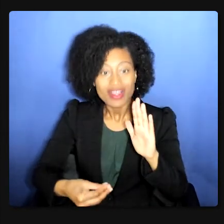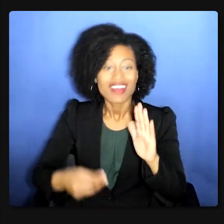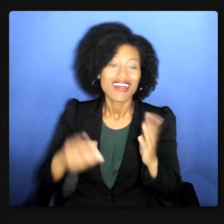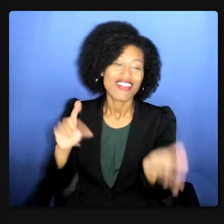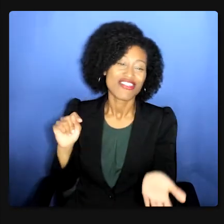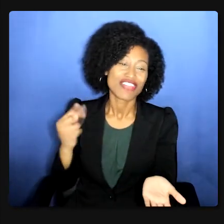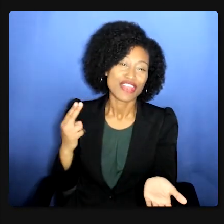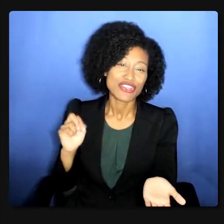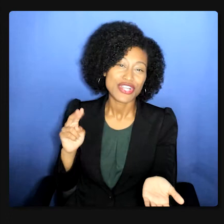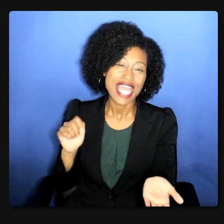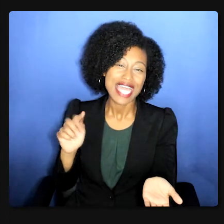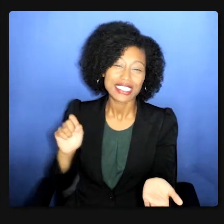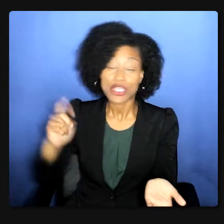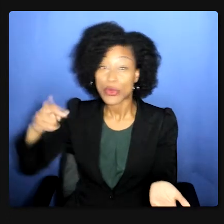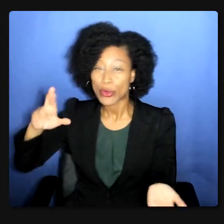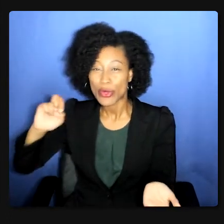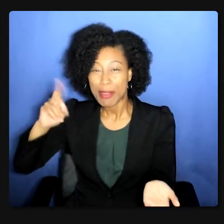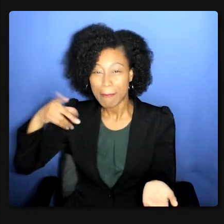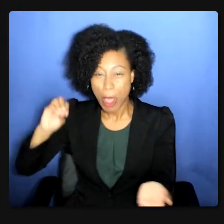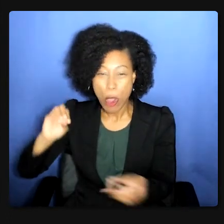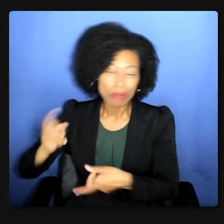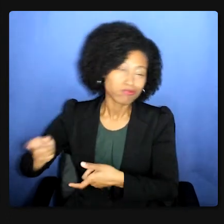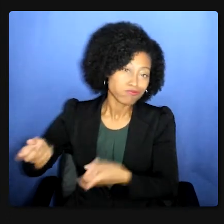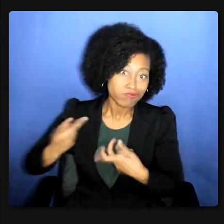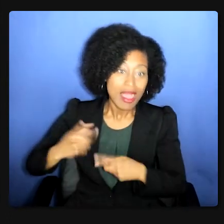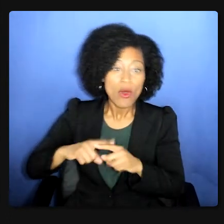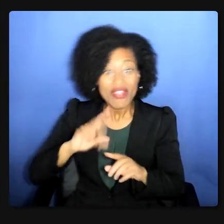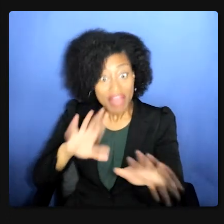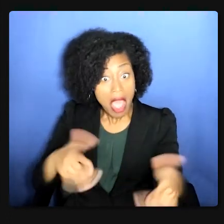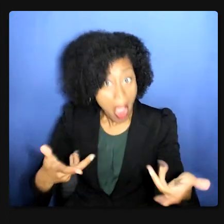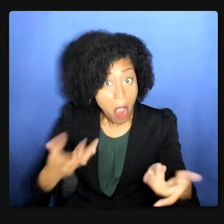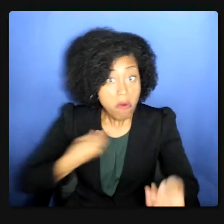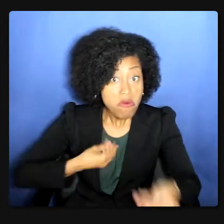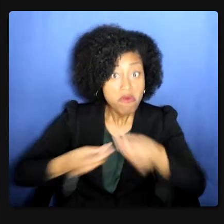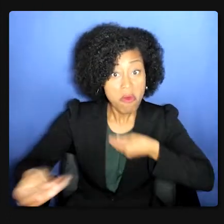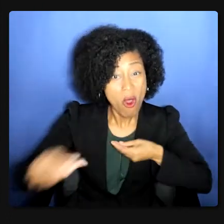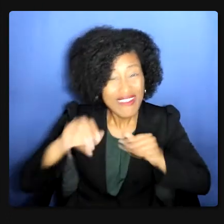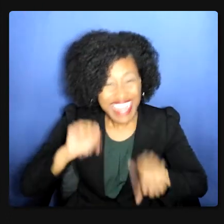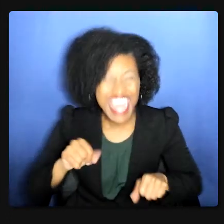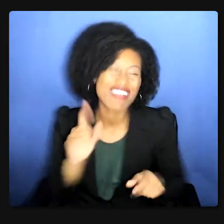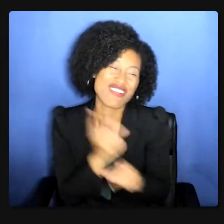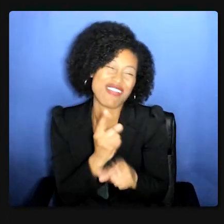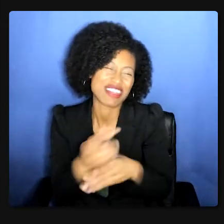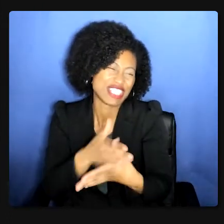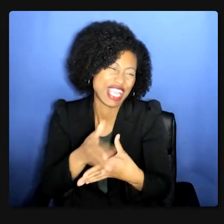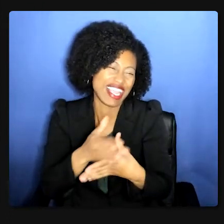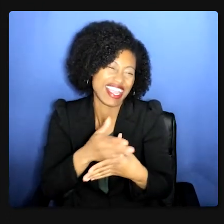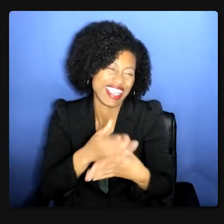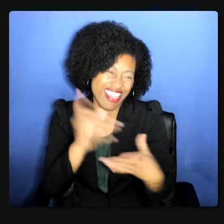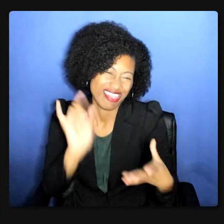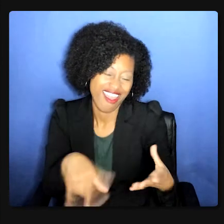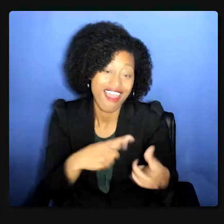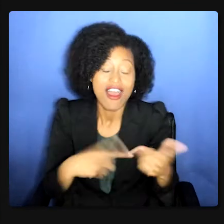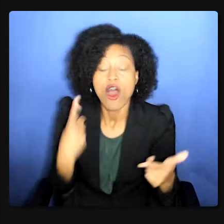This is optional if you want to contribute back or... [Dimitris] Saying something, of course. -[Amie] Yeah, of course. [Dimitris] Please do. [Amie] So the first step essentially would be